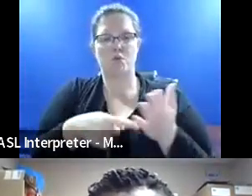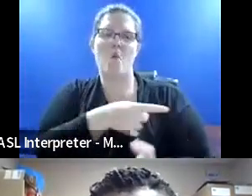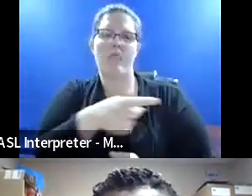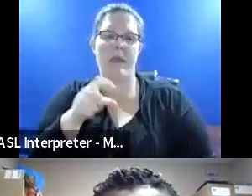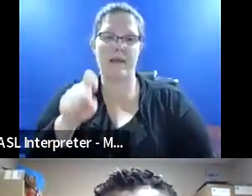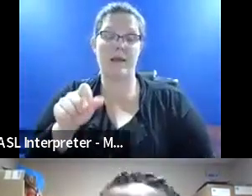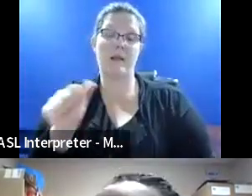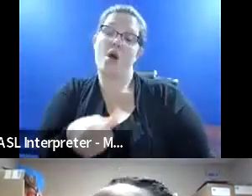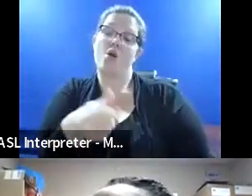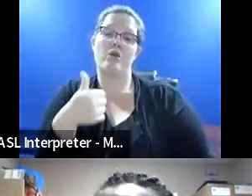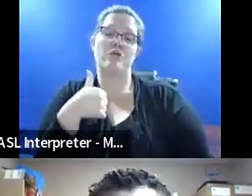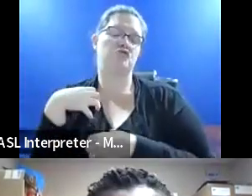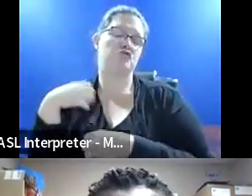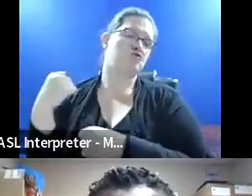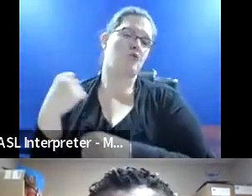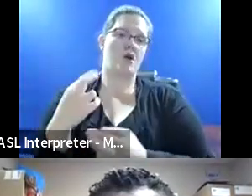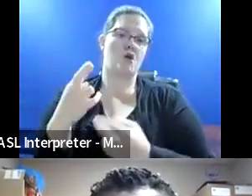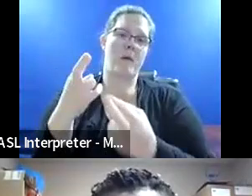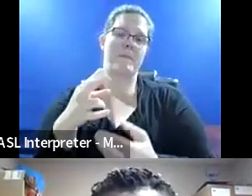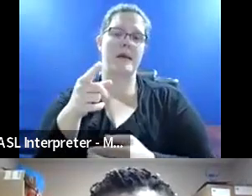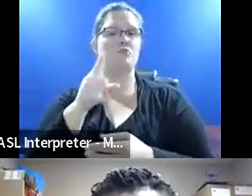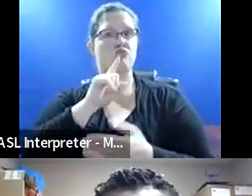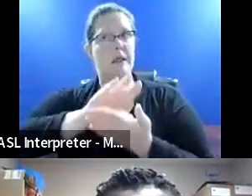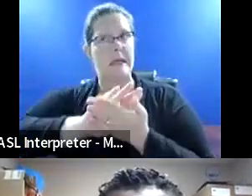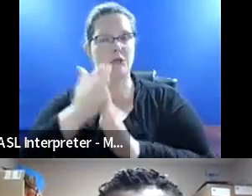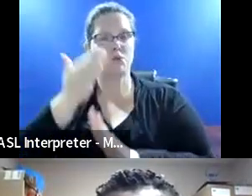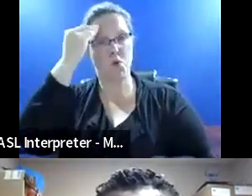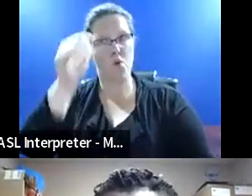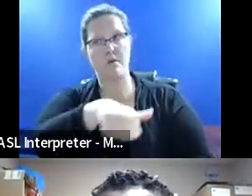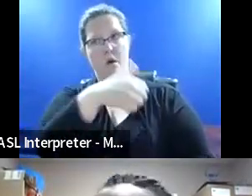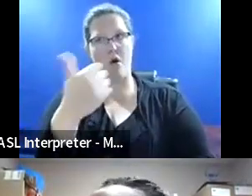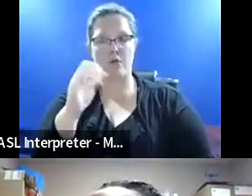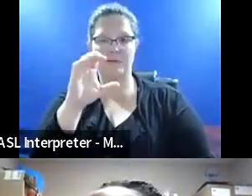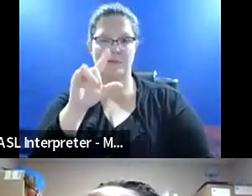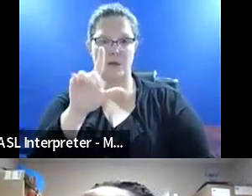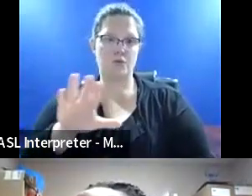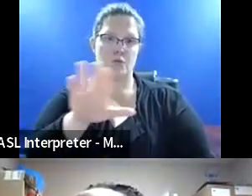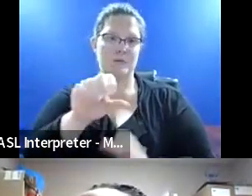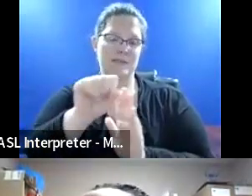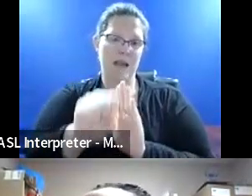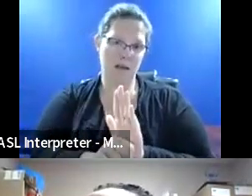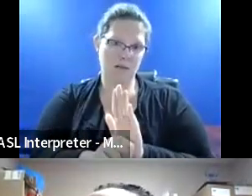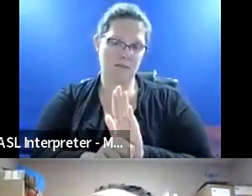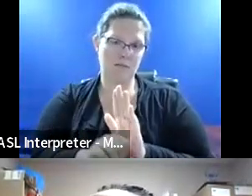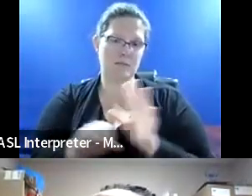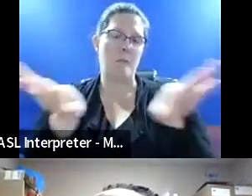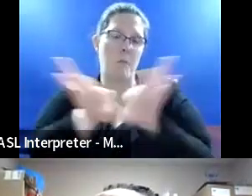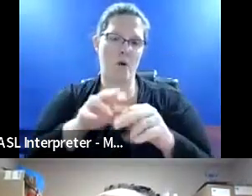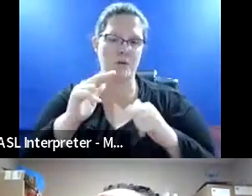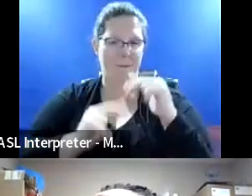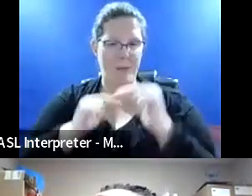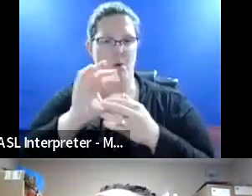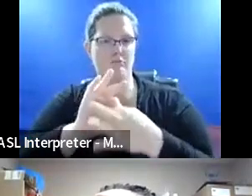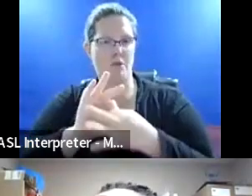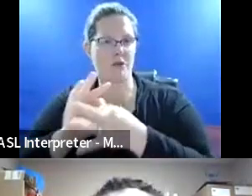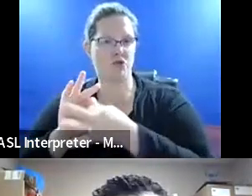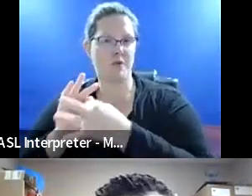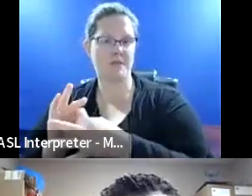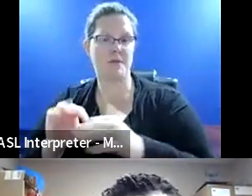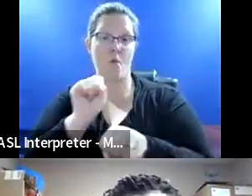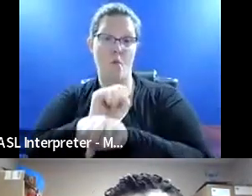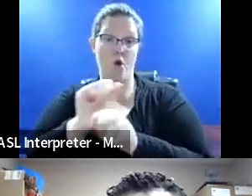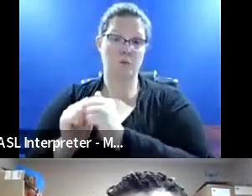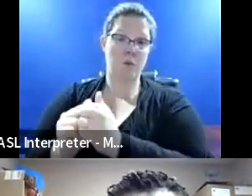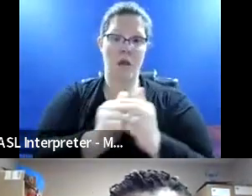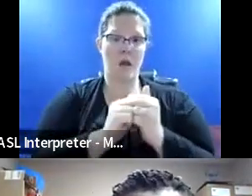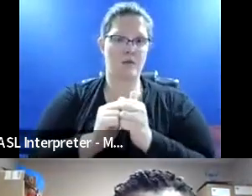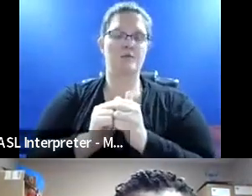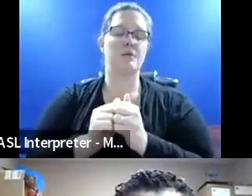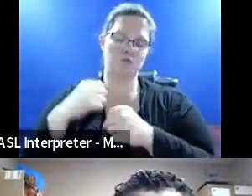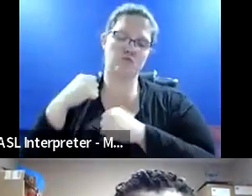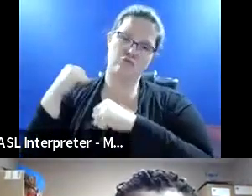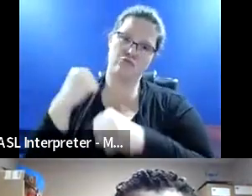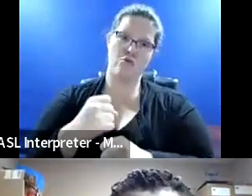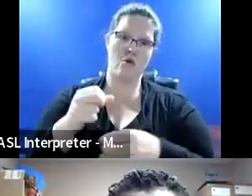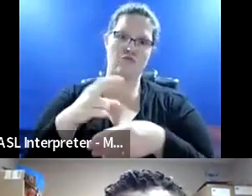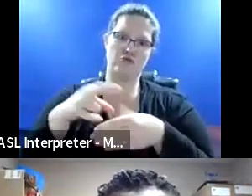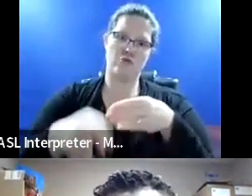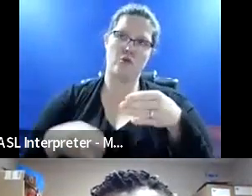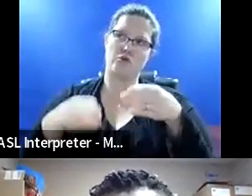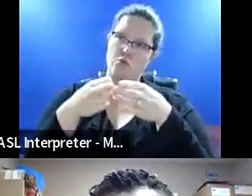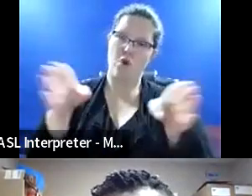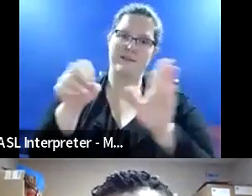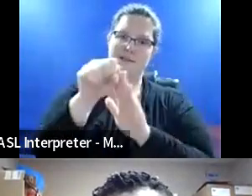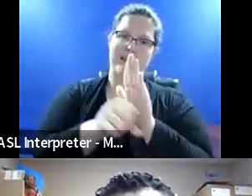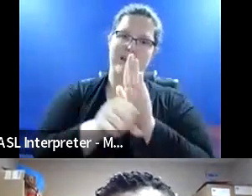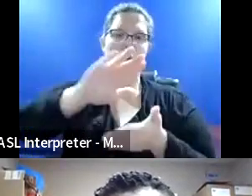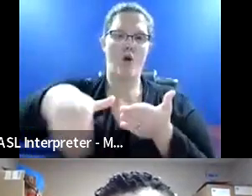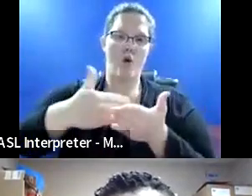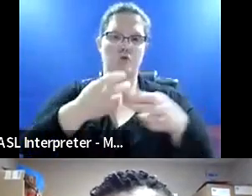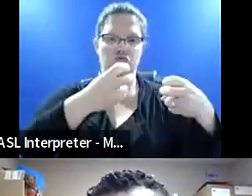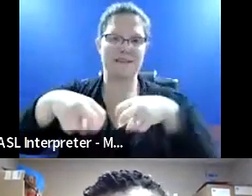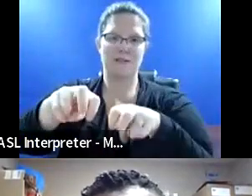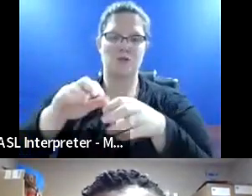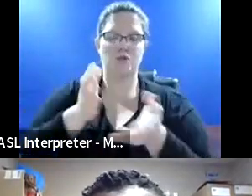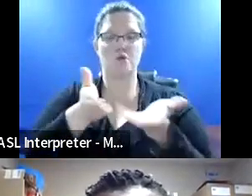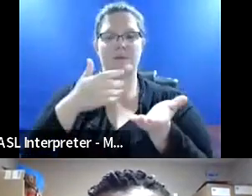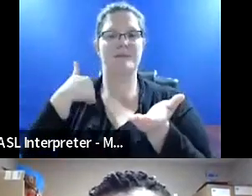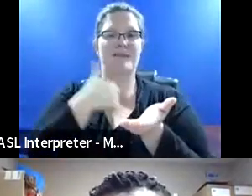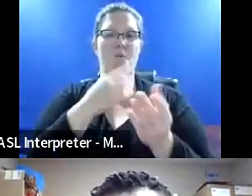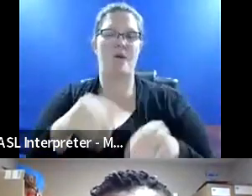WE'VE DONE THIS WITH OTHER CENTERS AS WELL. THERE'S SOMEONE BEING RELEASED OUT OF THE WESTERN WISCONSIN INTO WAUSAU WHICH IS PART OF OUR SERVICE AREA AND WE'RE GOING TO BE HELPING THEM WITH FINDING THE HOUSING AND THE LOCAL RESOURCES THAT THEY NEED AS WELL.